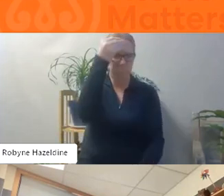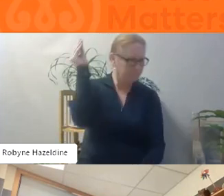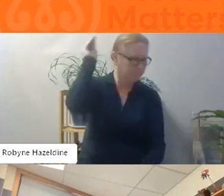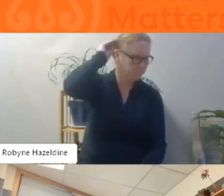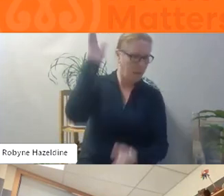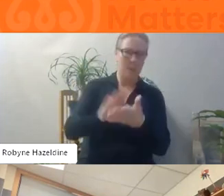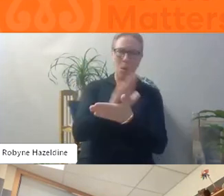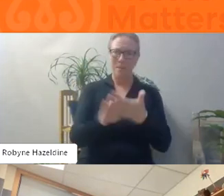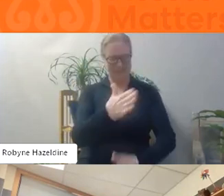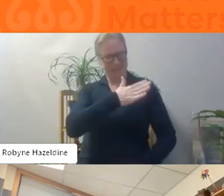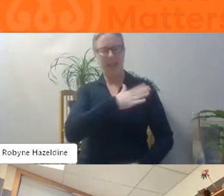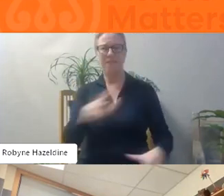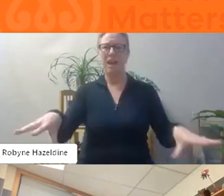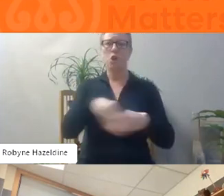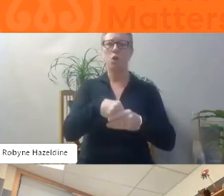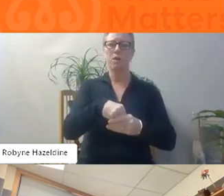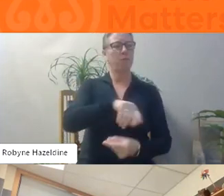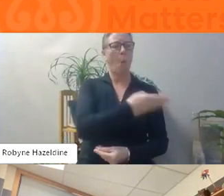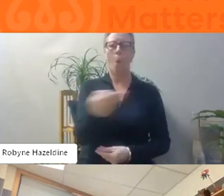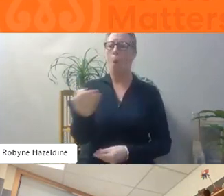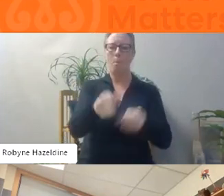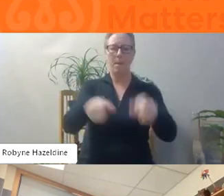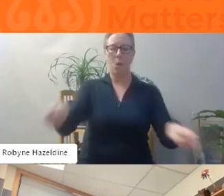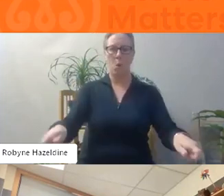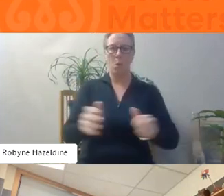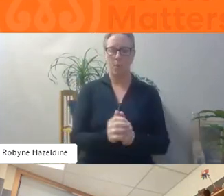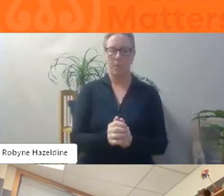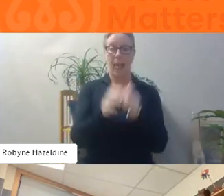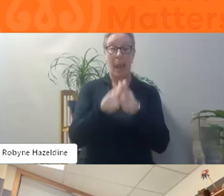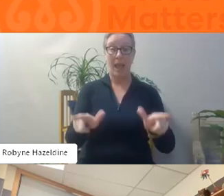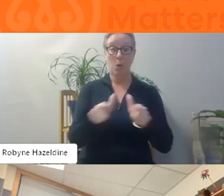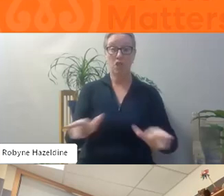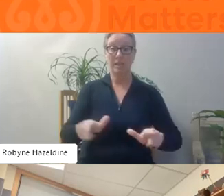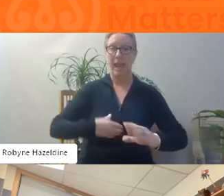inclusive for all. Languages and ways of communicating are another